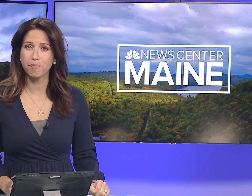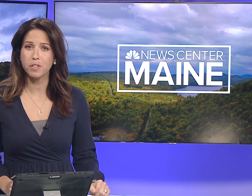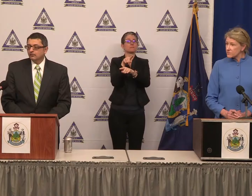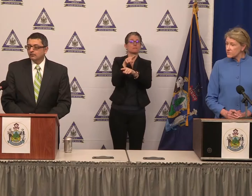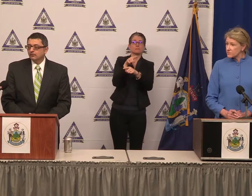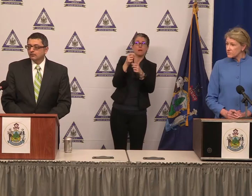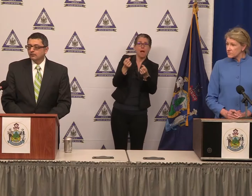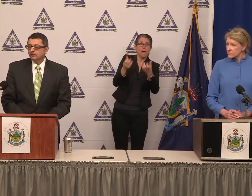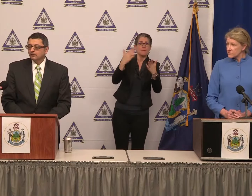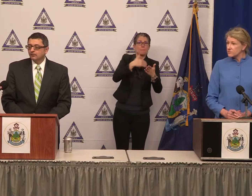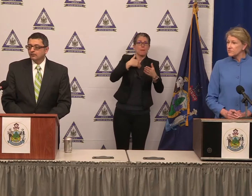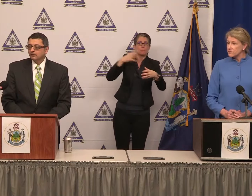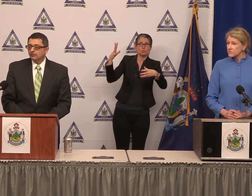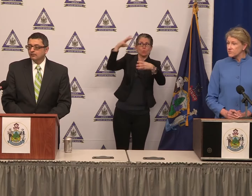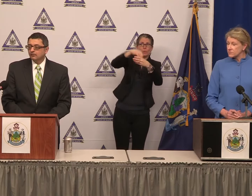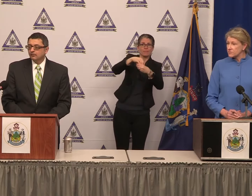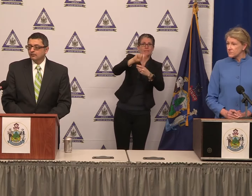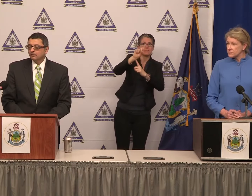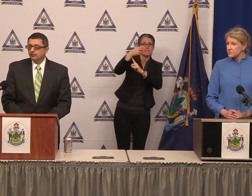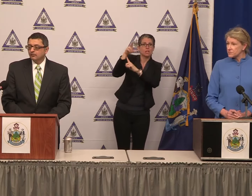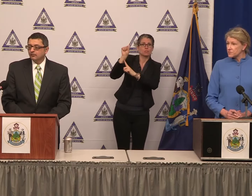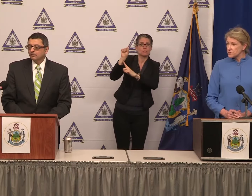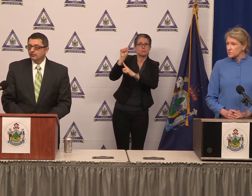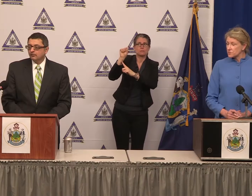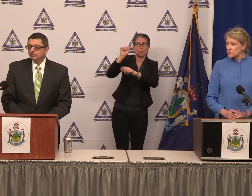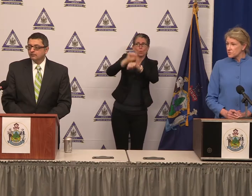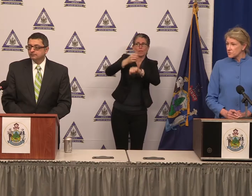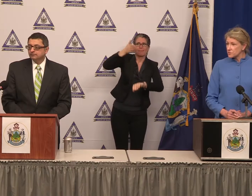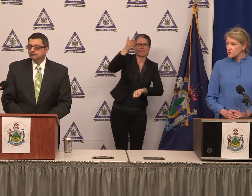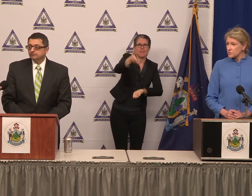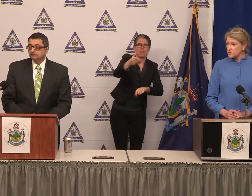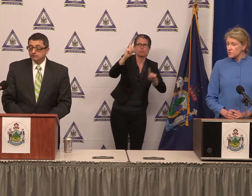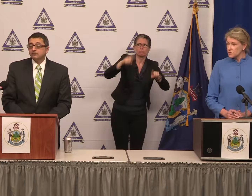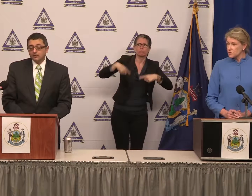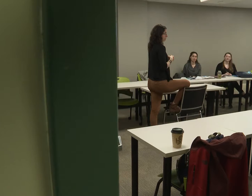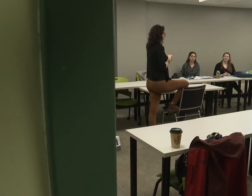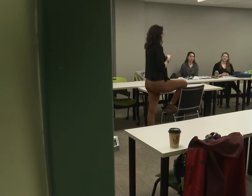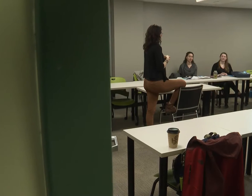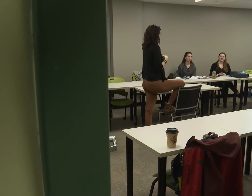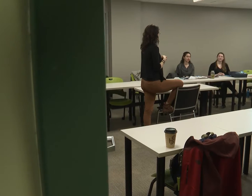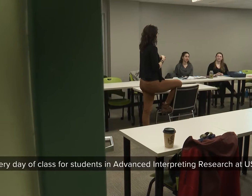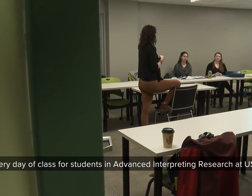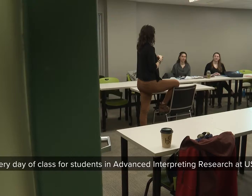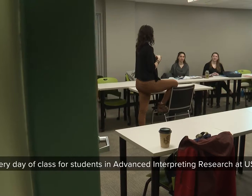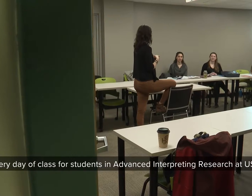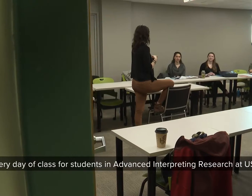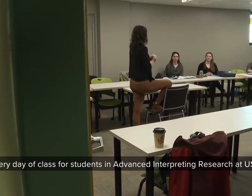Thibodeaux and her colleague, Josh Seal were seen signing at all of the CDC briefings through the pandemic.